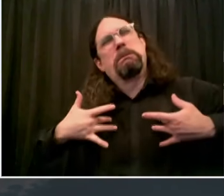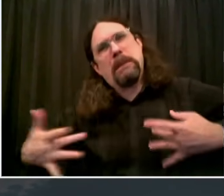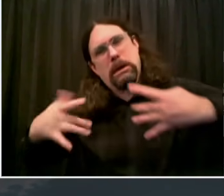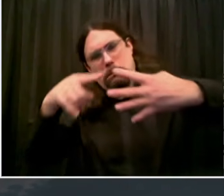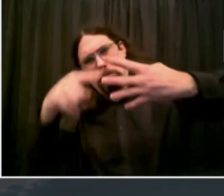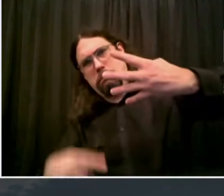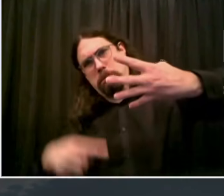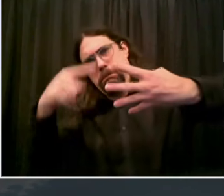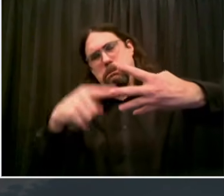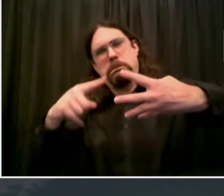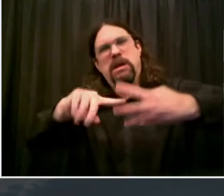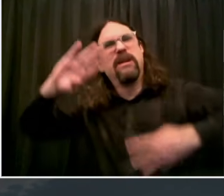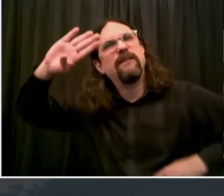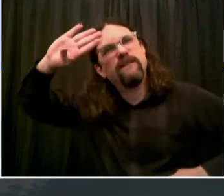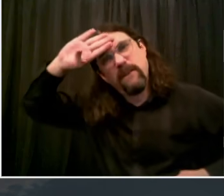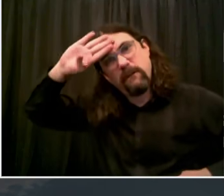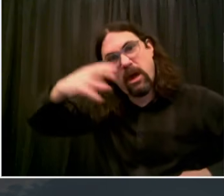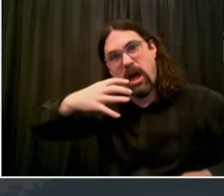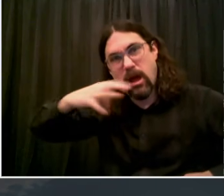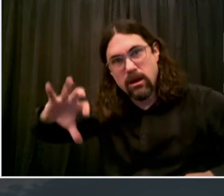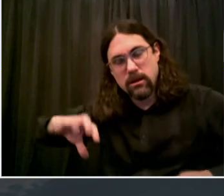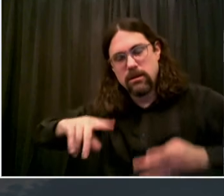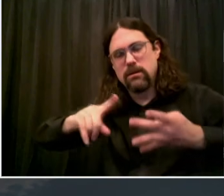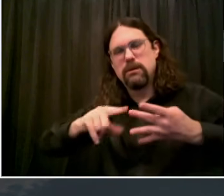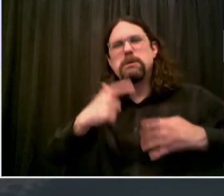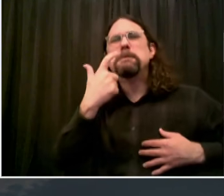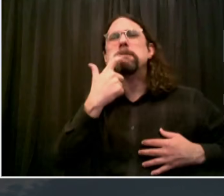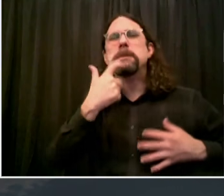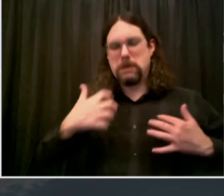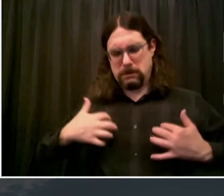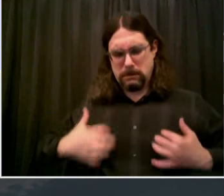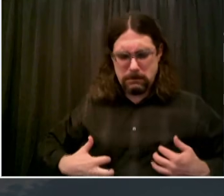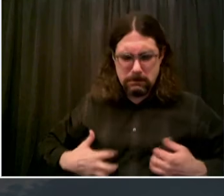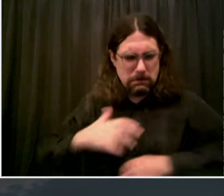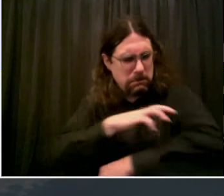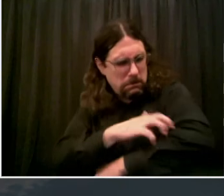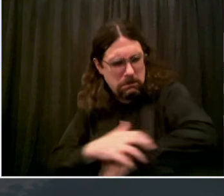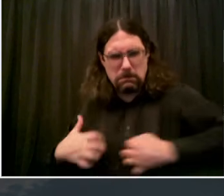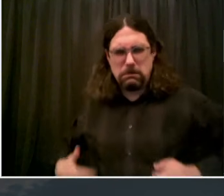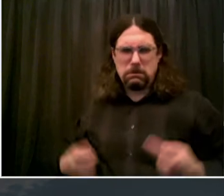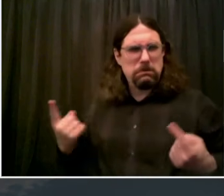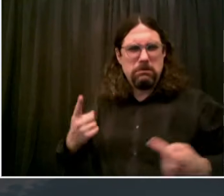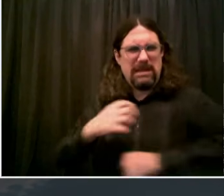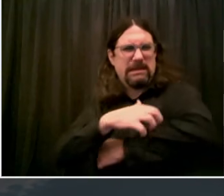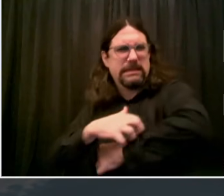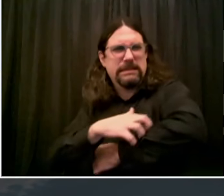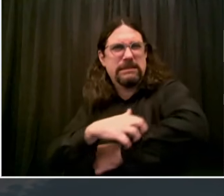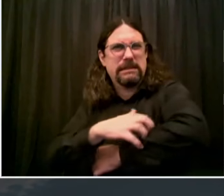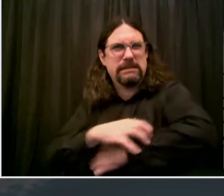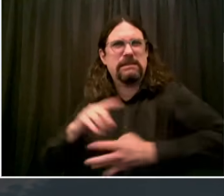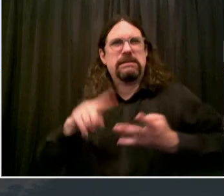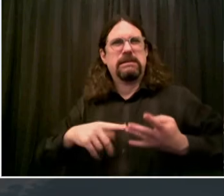IF YOU DON'T HAVE ONE, CALL 311. EARLY DETECTION SAVES LIVES OF